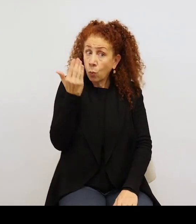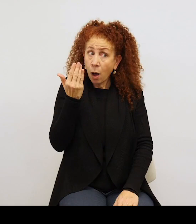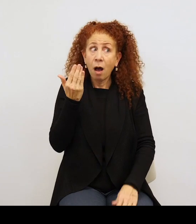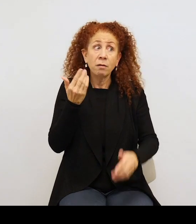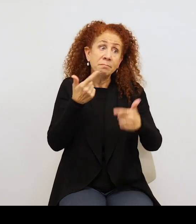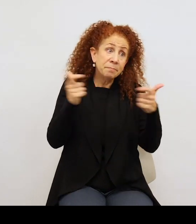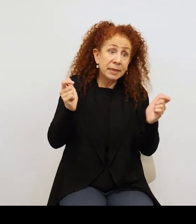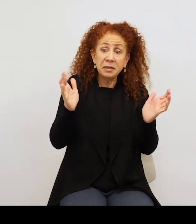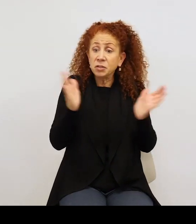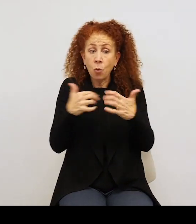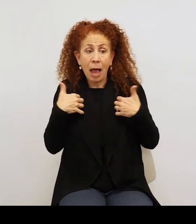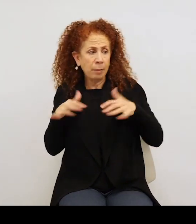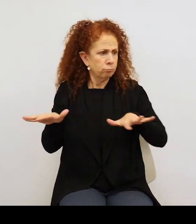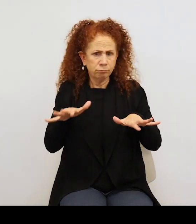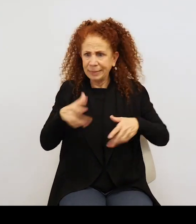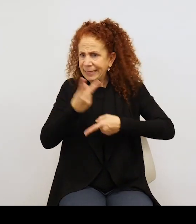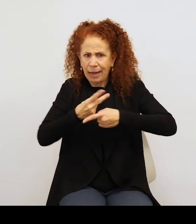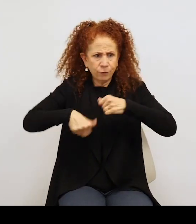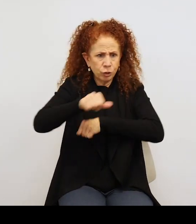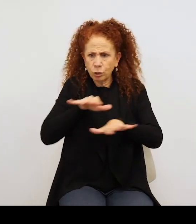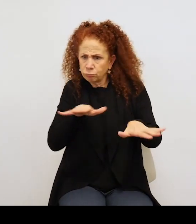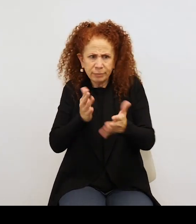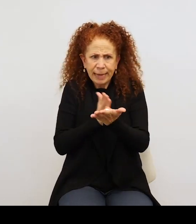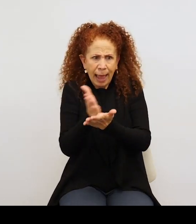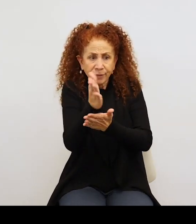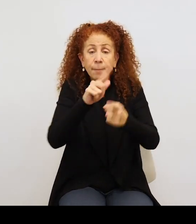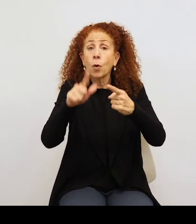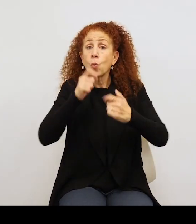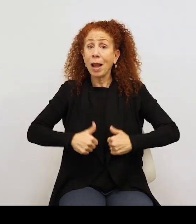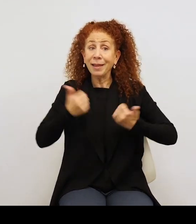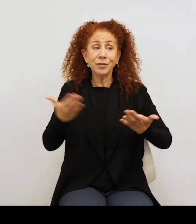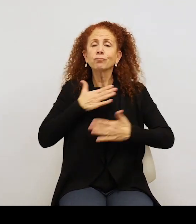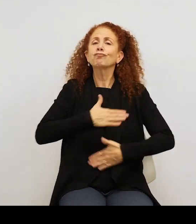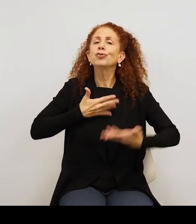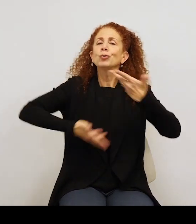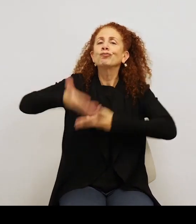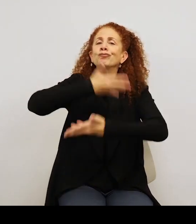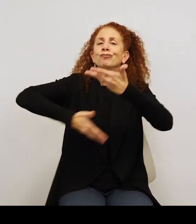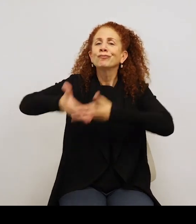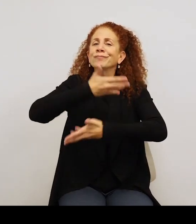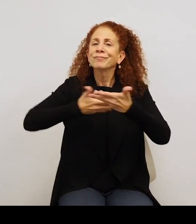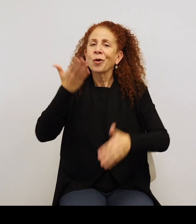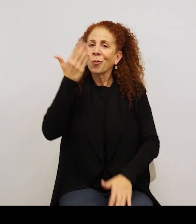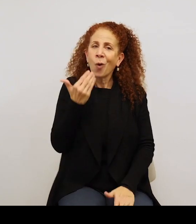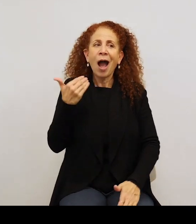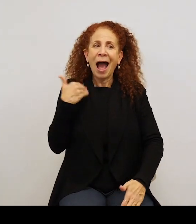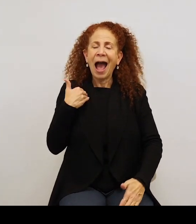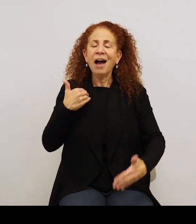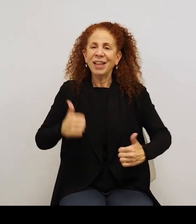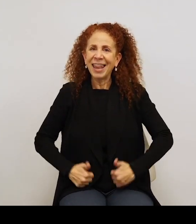creatures around, but the people who live here enjoy being part of an extended community of life.